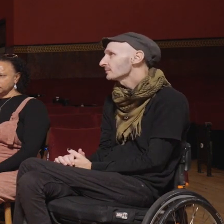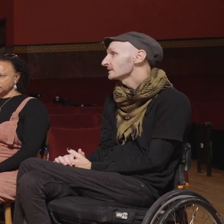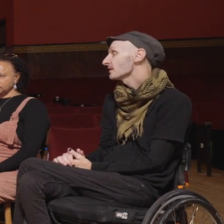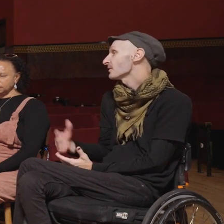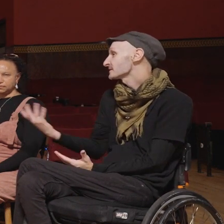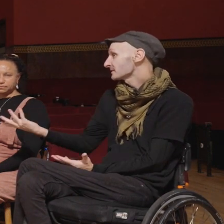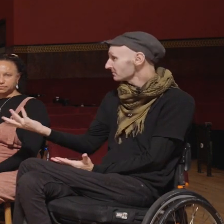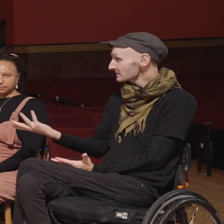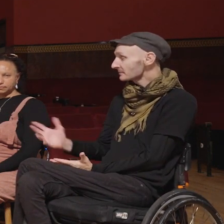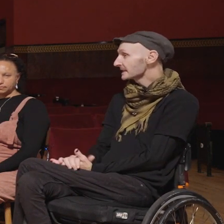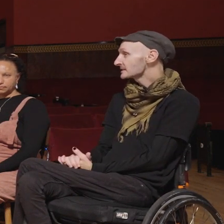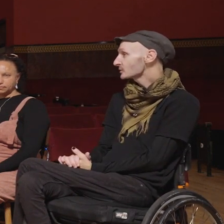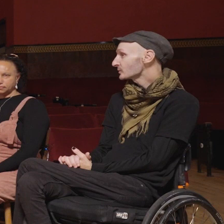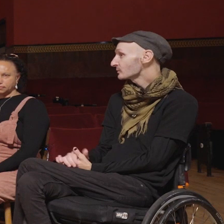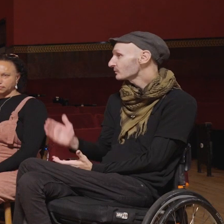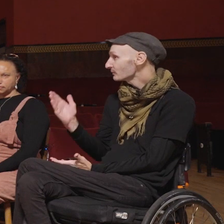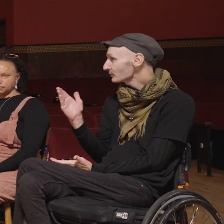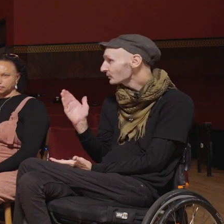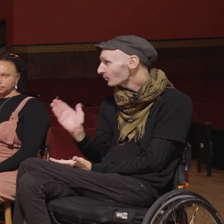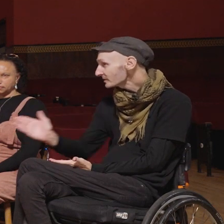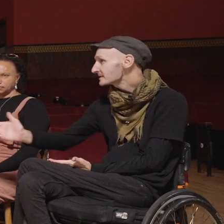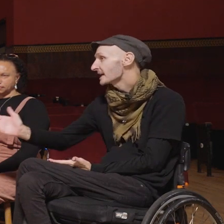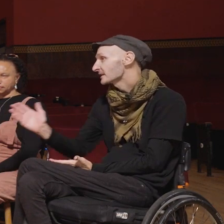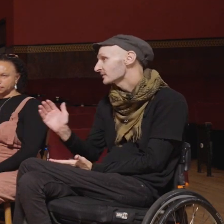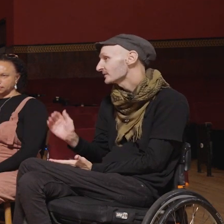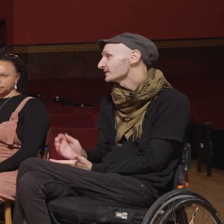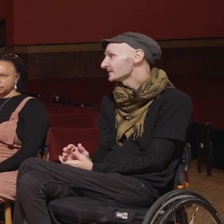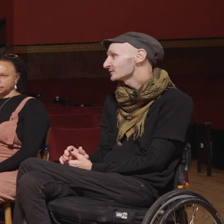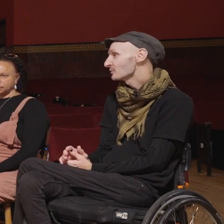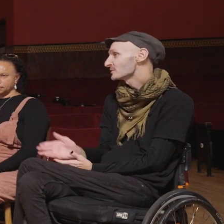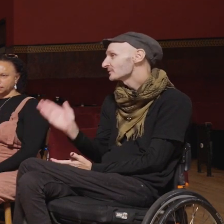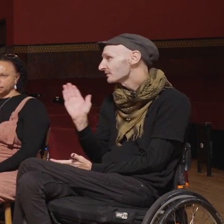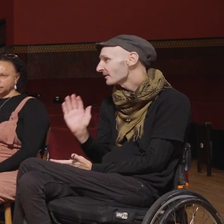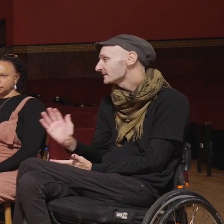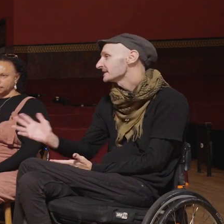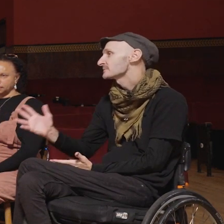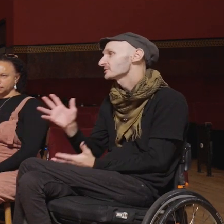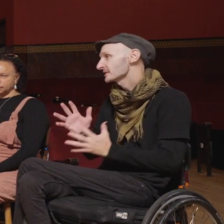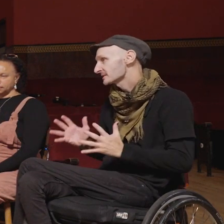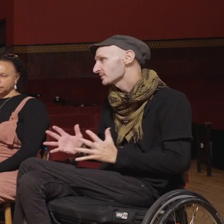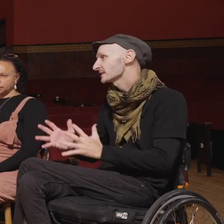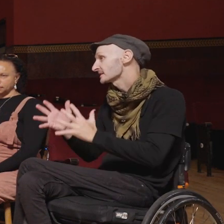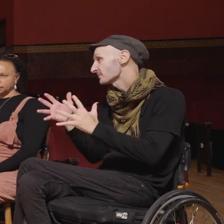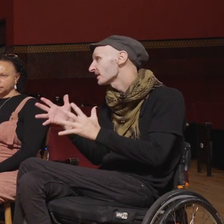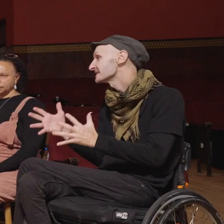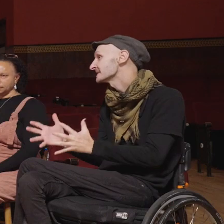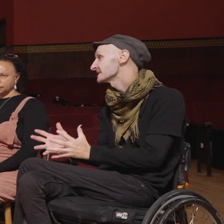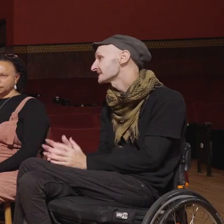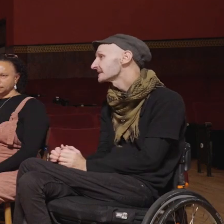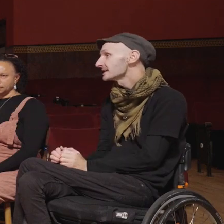But there are obviously some leaders who want to take the road of: "I'm leading this project, this project is my ideas."